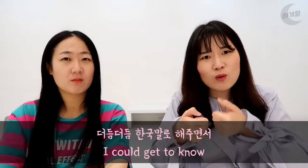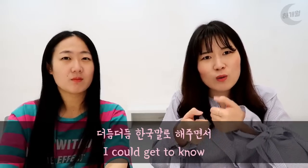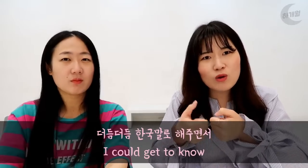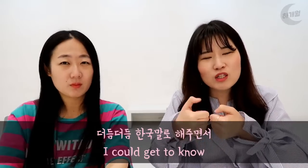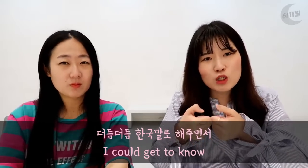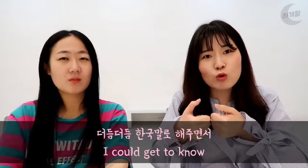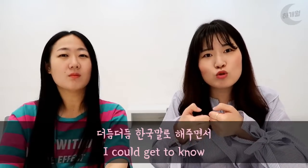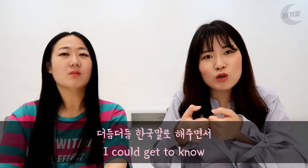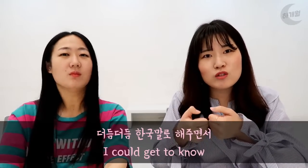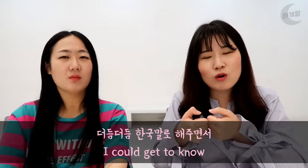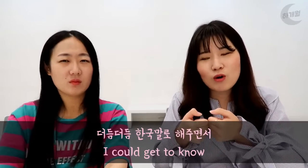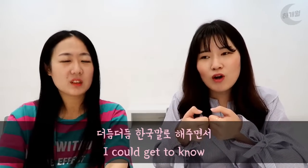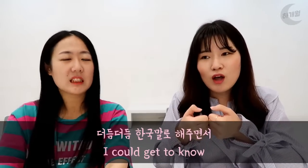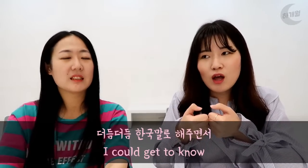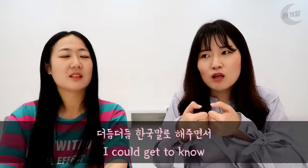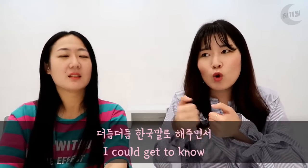I could get to know